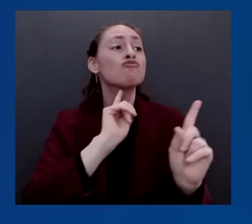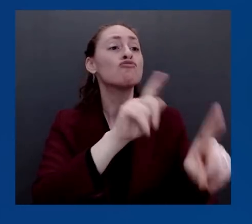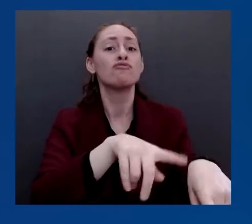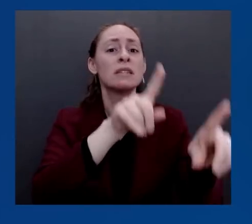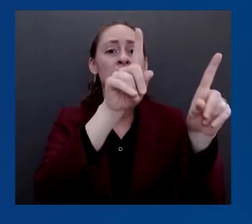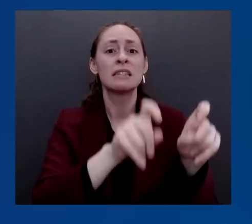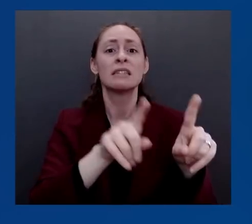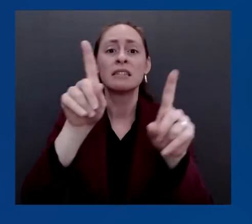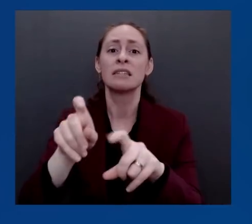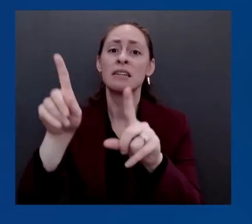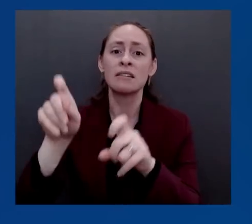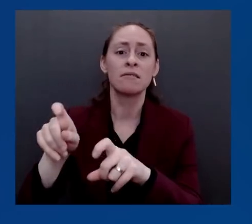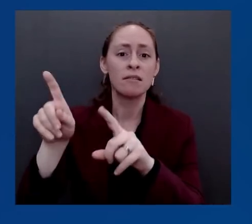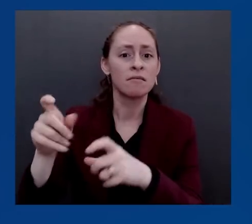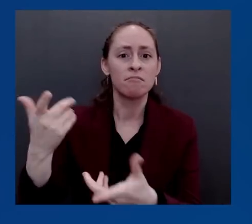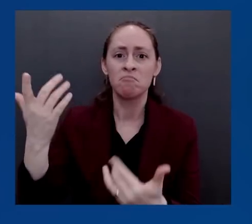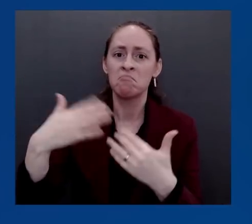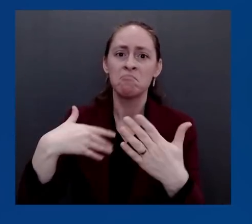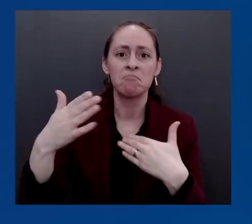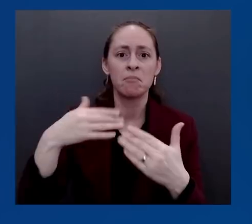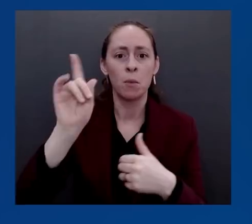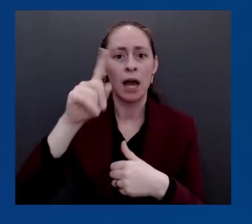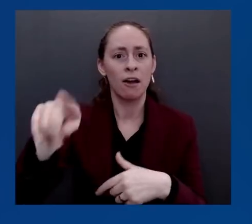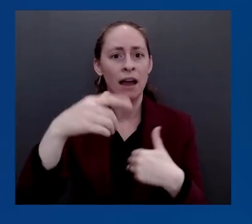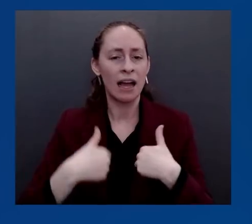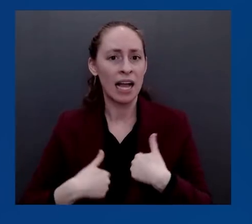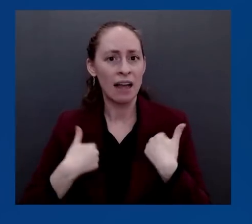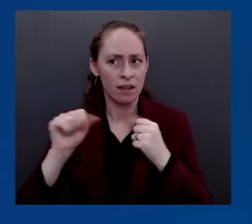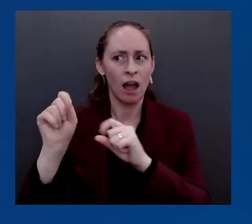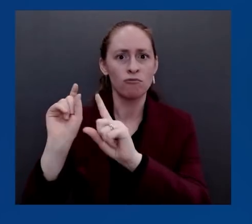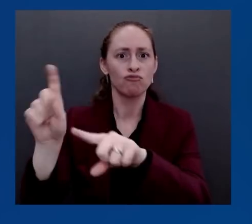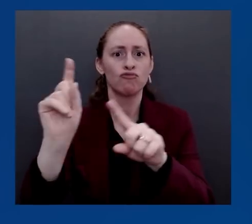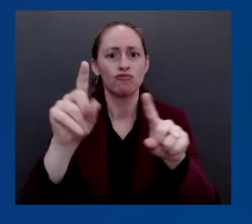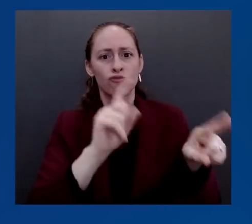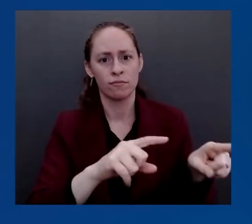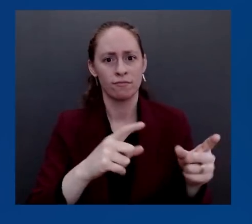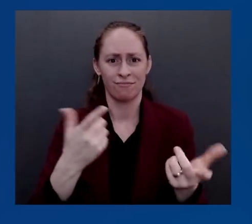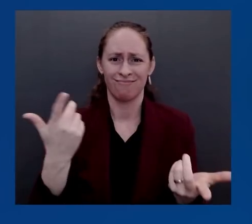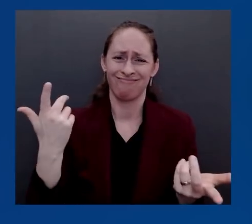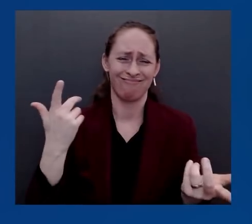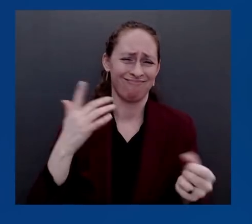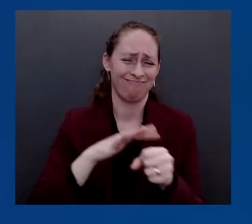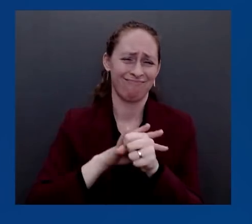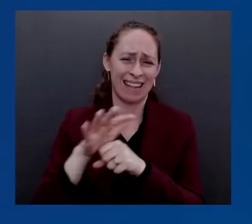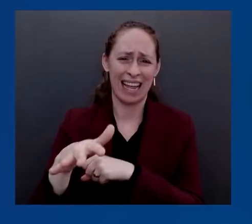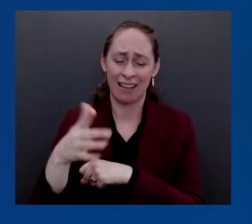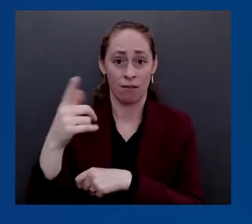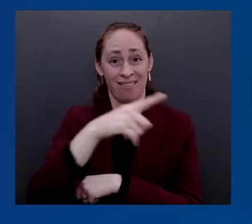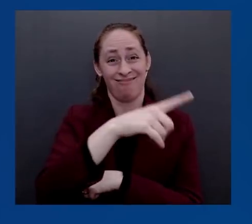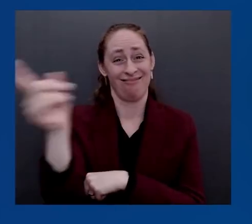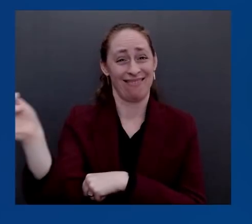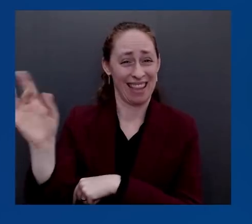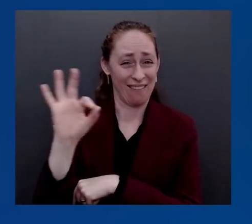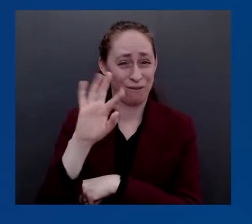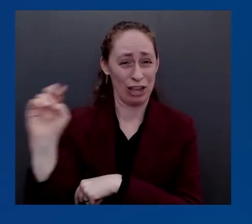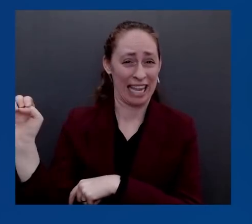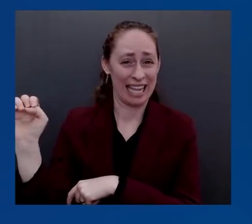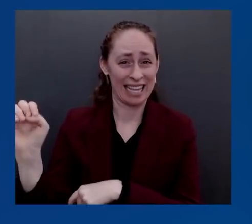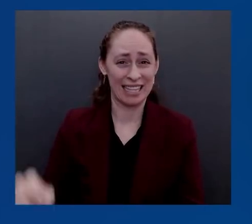So, plenty of options on free testing across the country. Next question, please. Moderator: A couple of more questions.